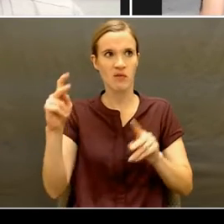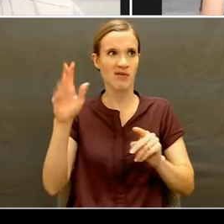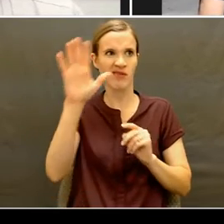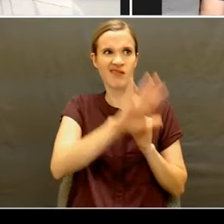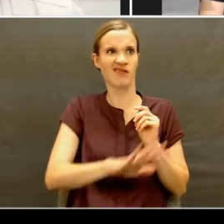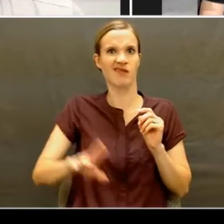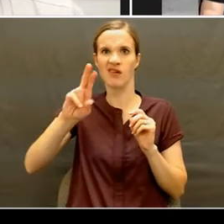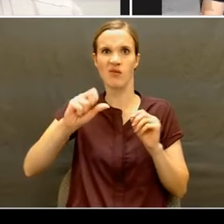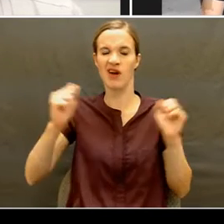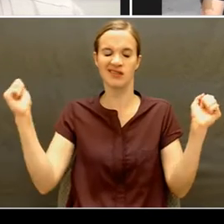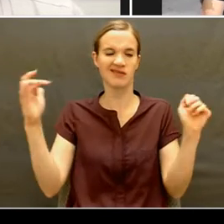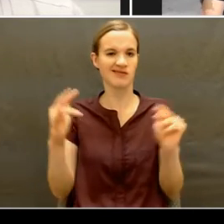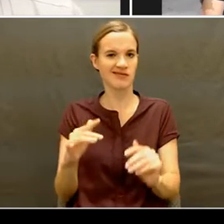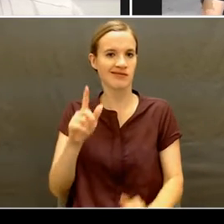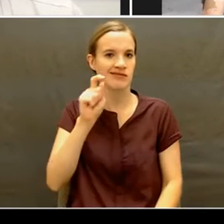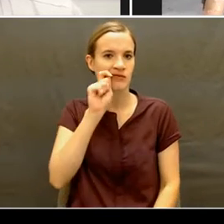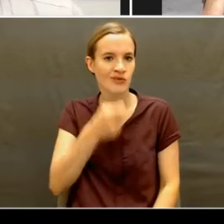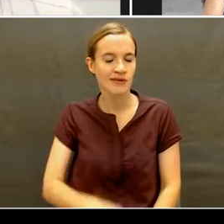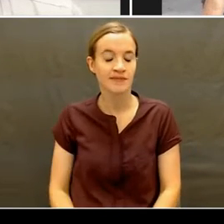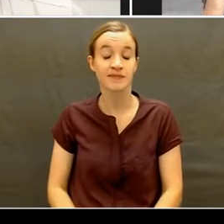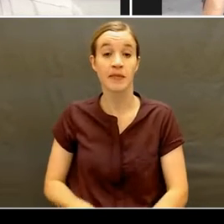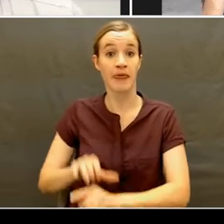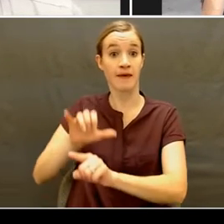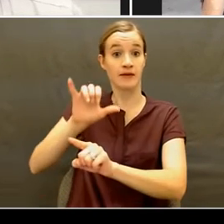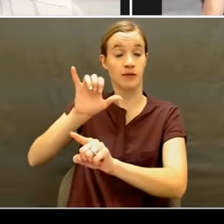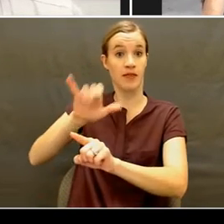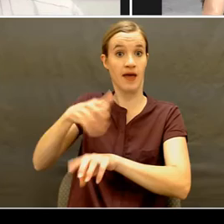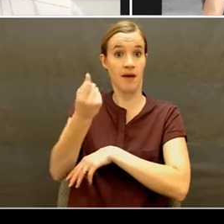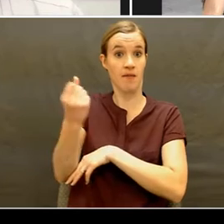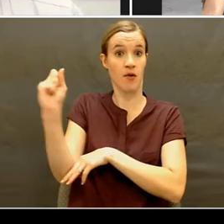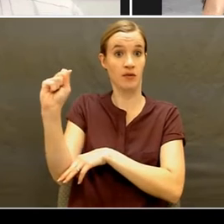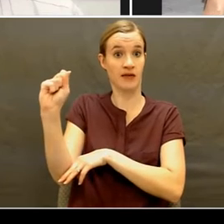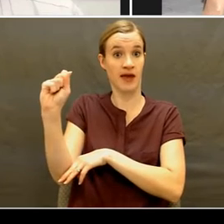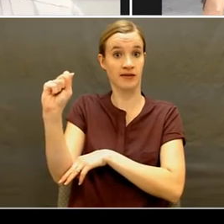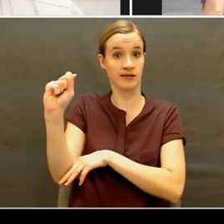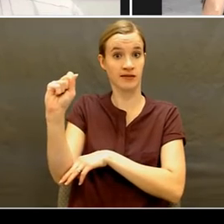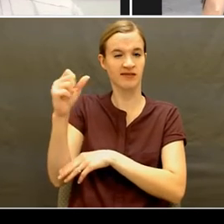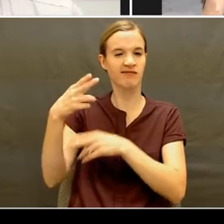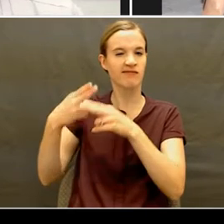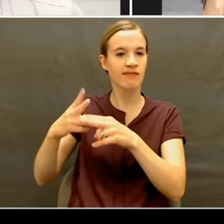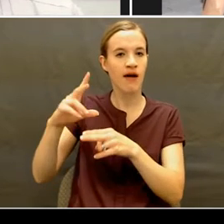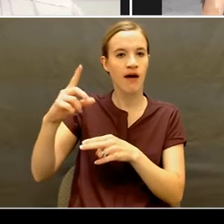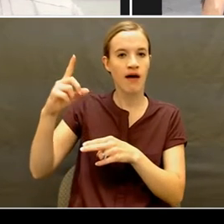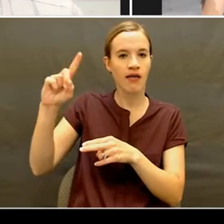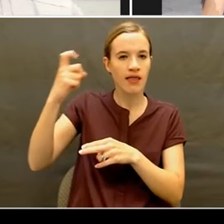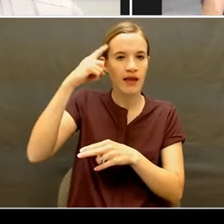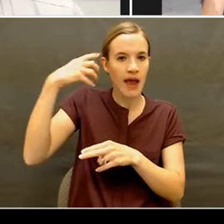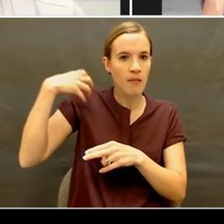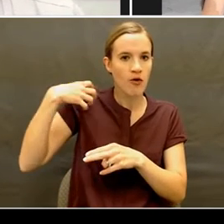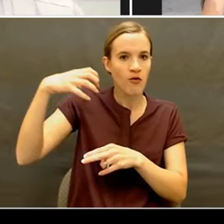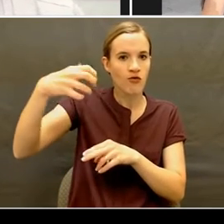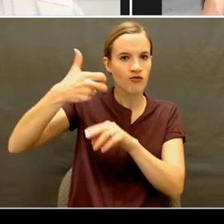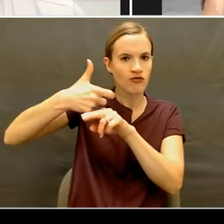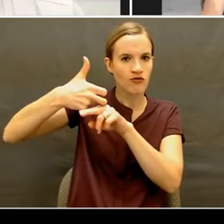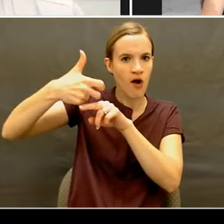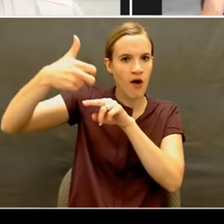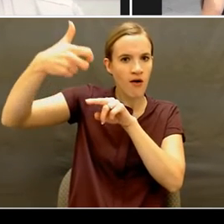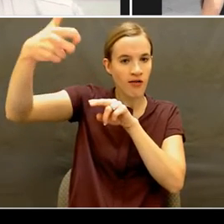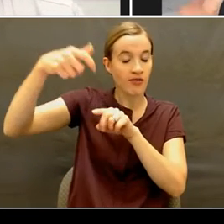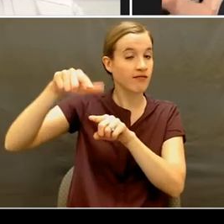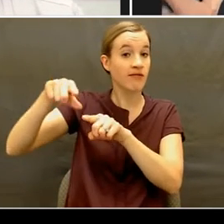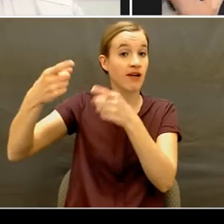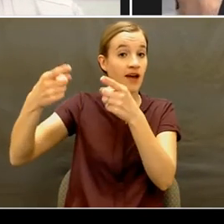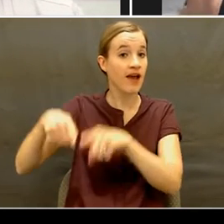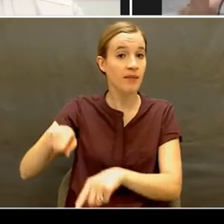happened, what was happening in Congress is that they were having Conference. Which means that